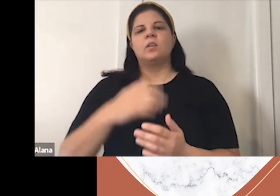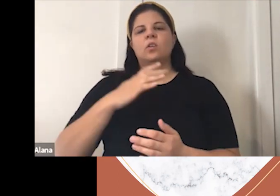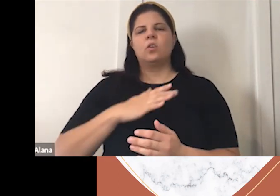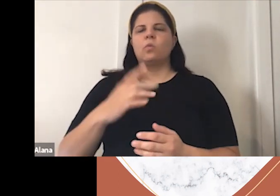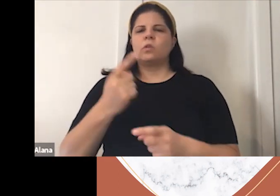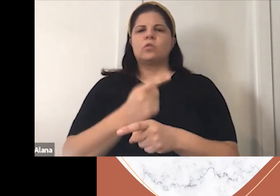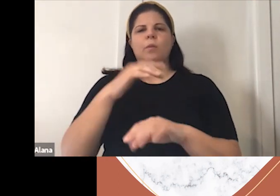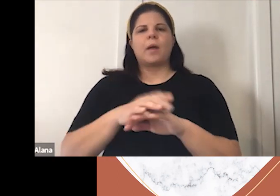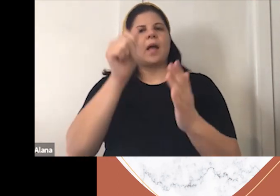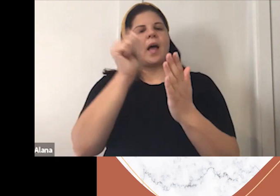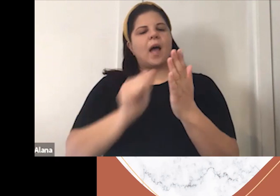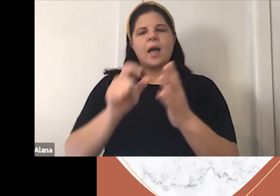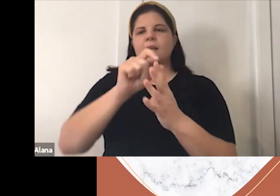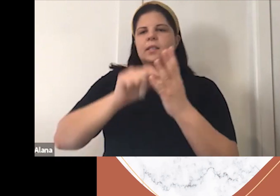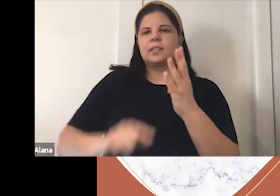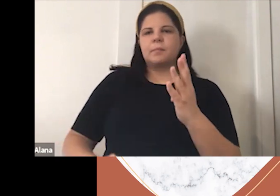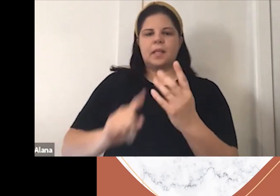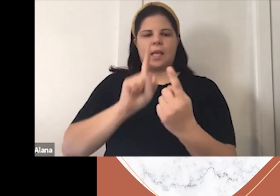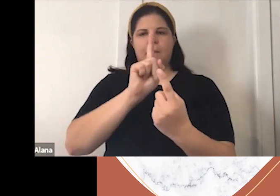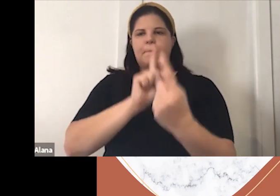mentoring initiative.